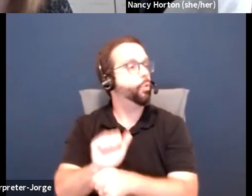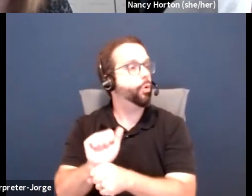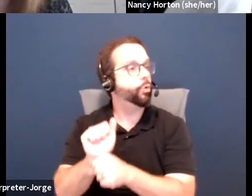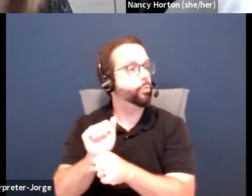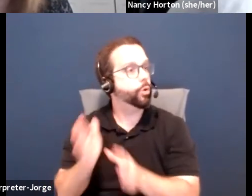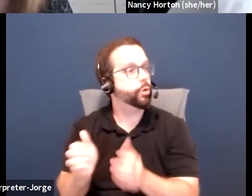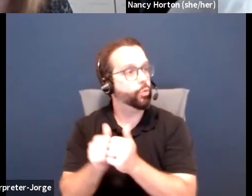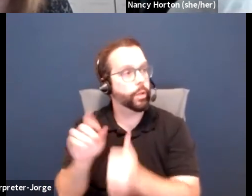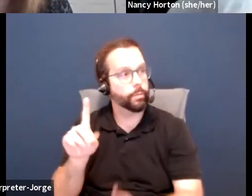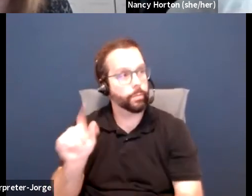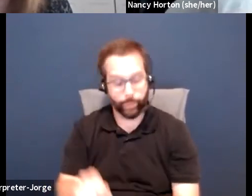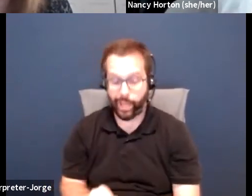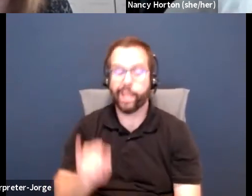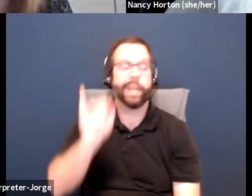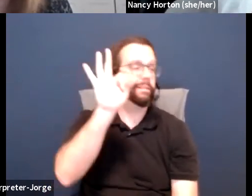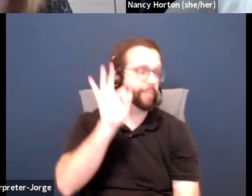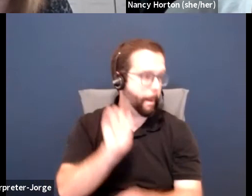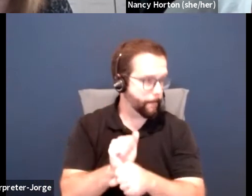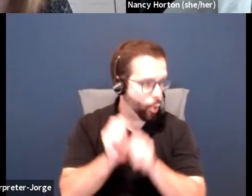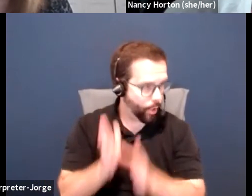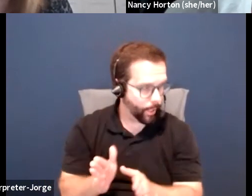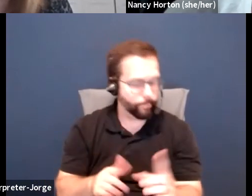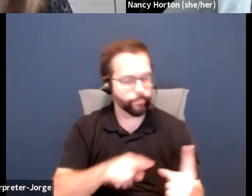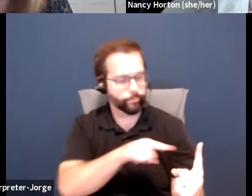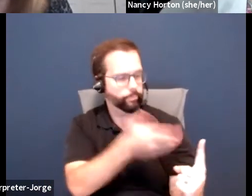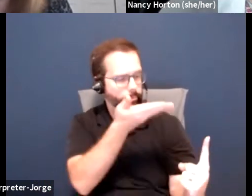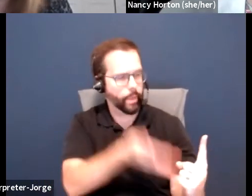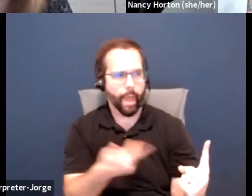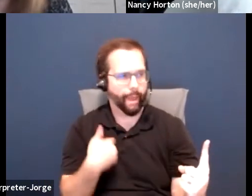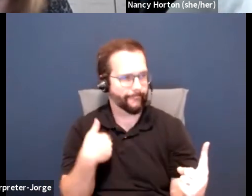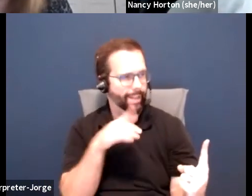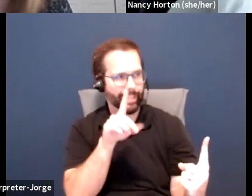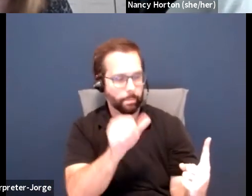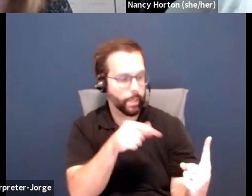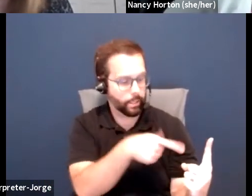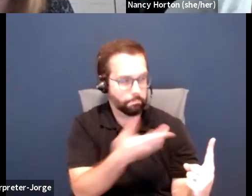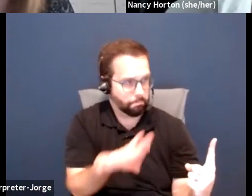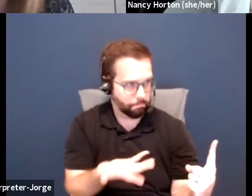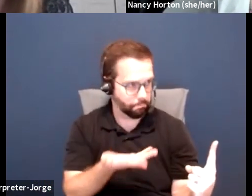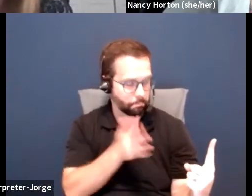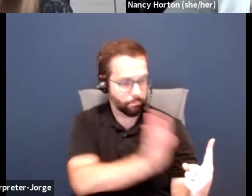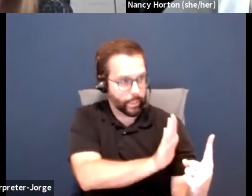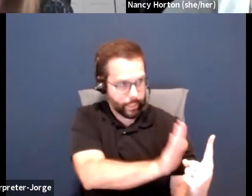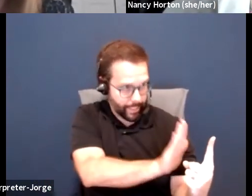to consider reasonable accommodation for workers with disabilities. So if a